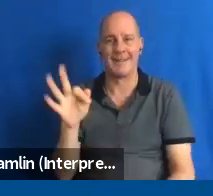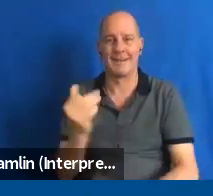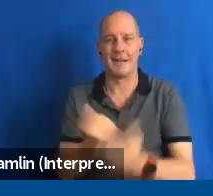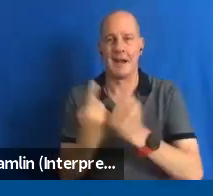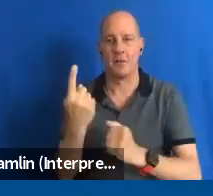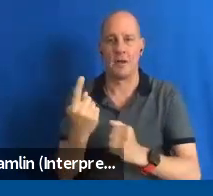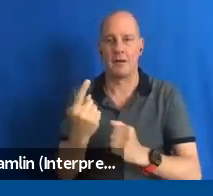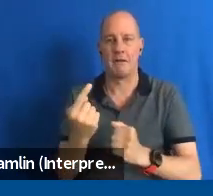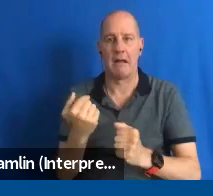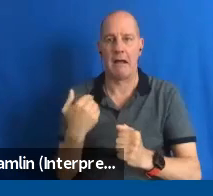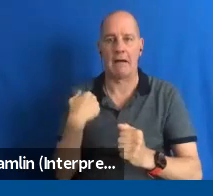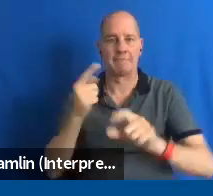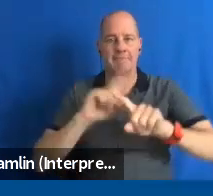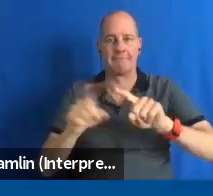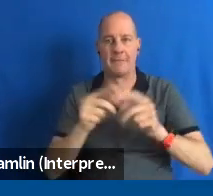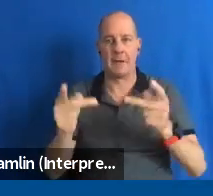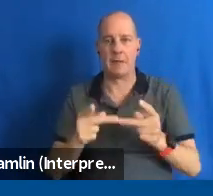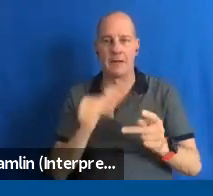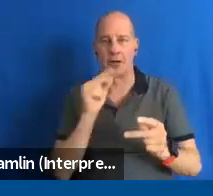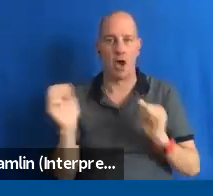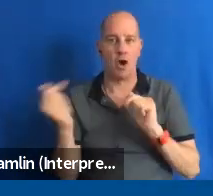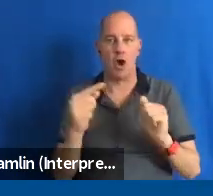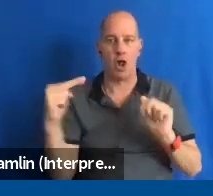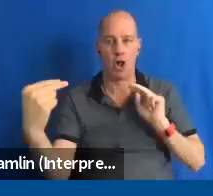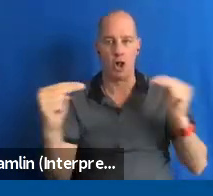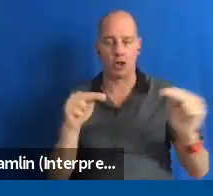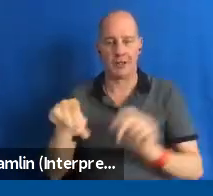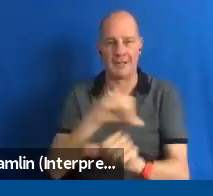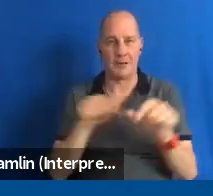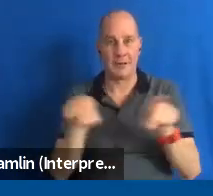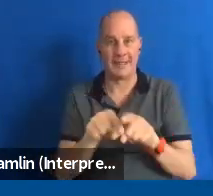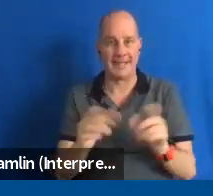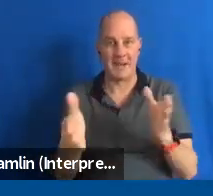places and not all looking at each other in the same office saying you take this